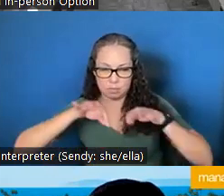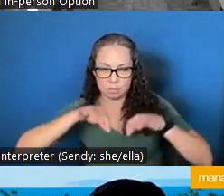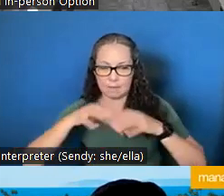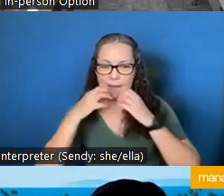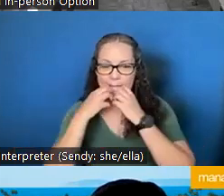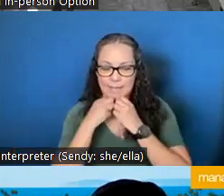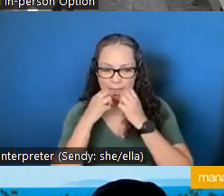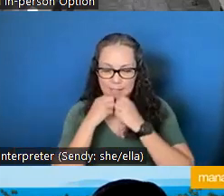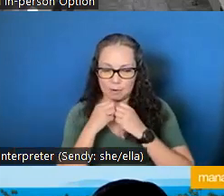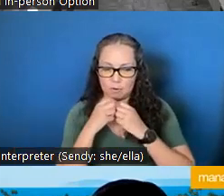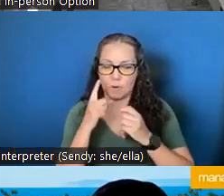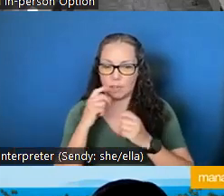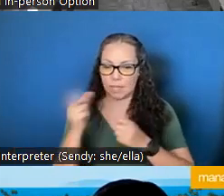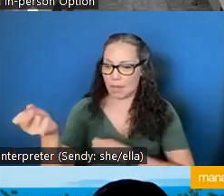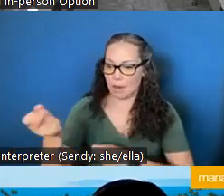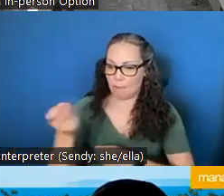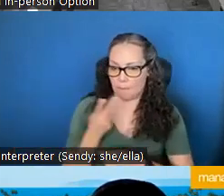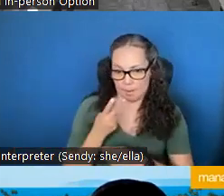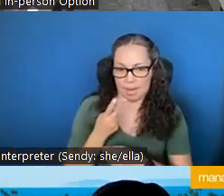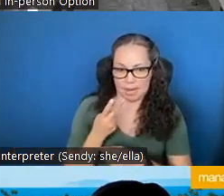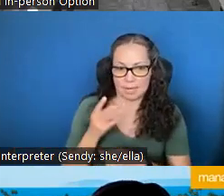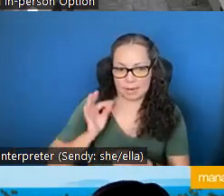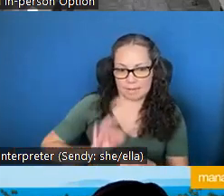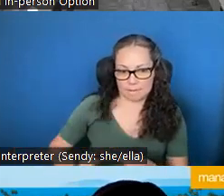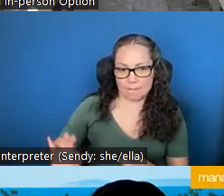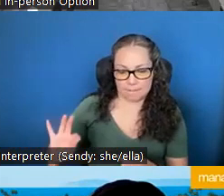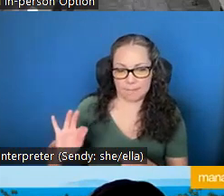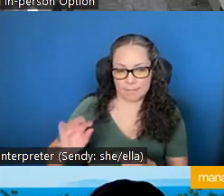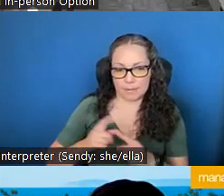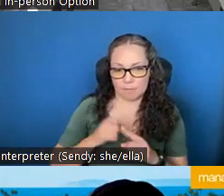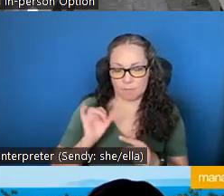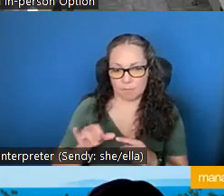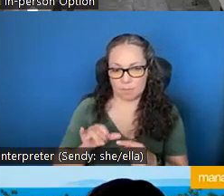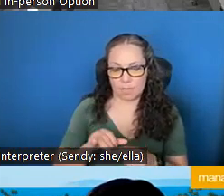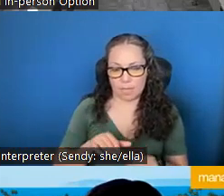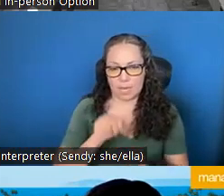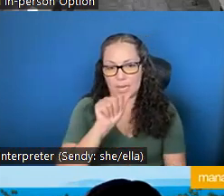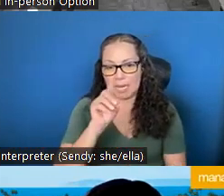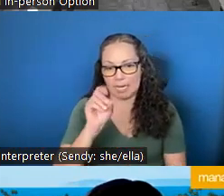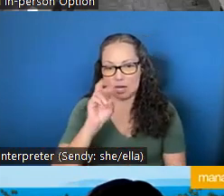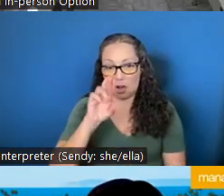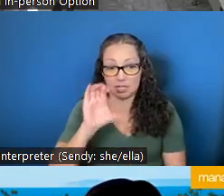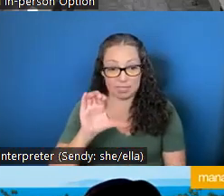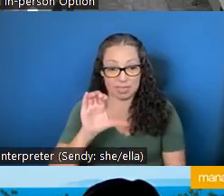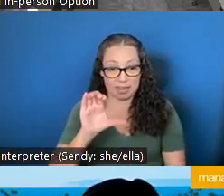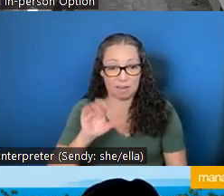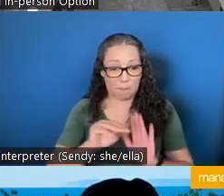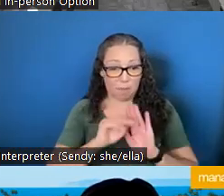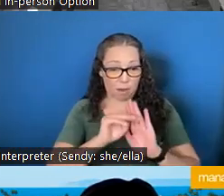investment uh associated with the adrc model um as you know a collaboration model is very